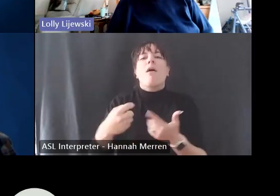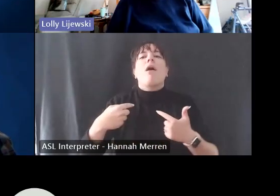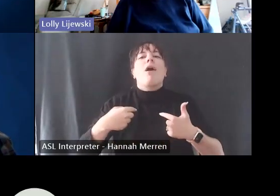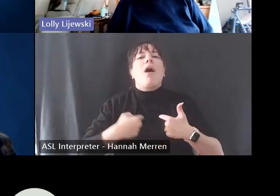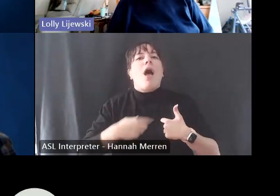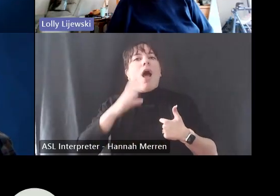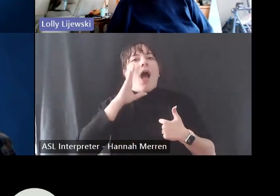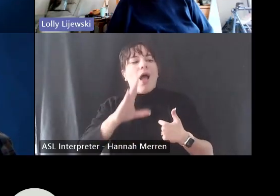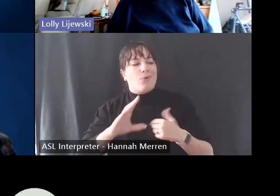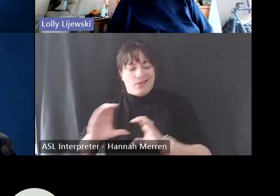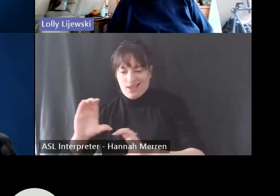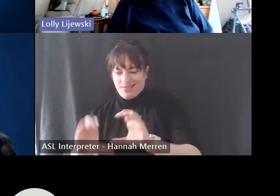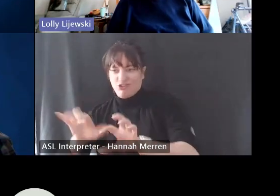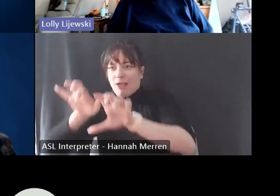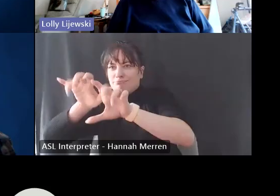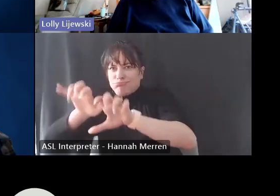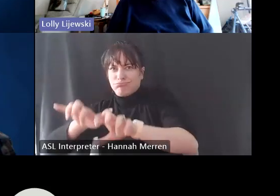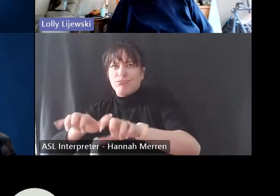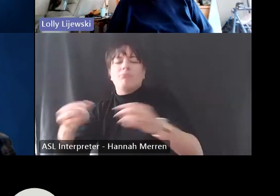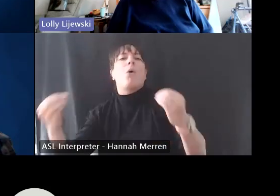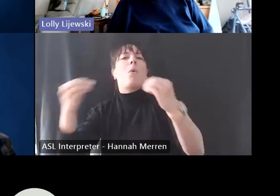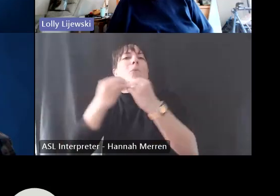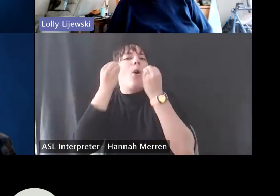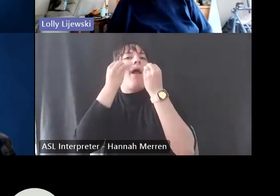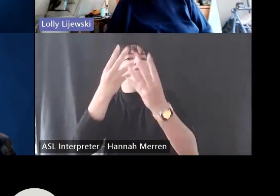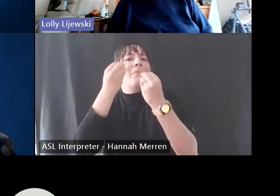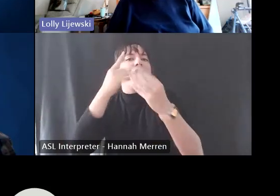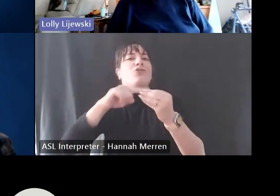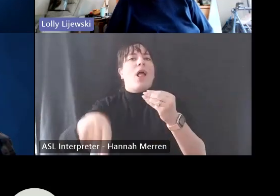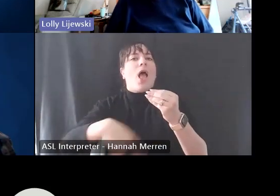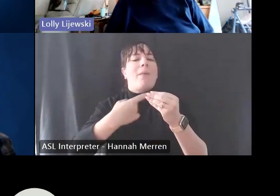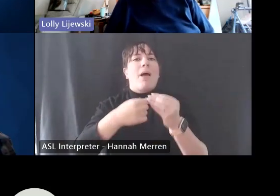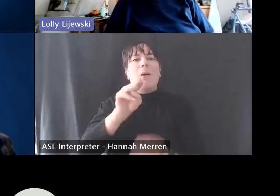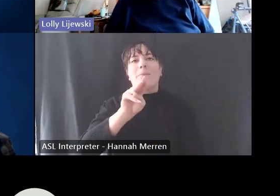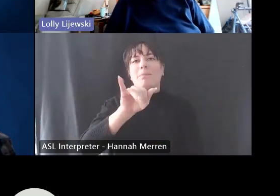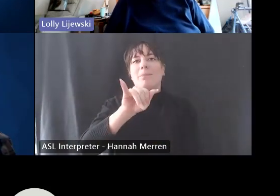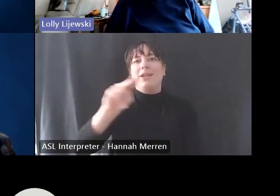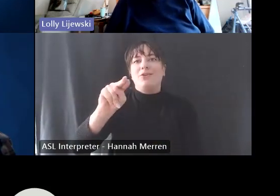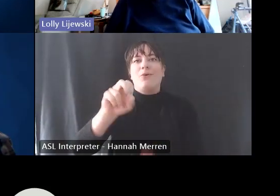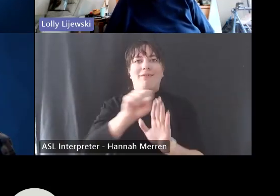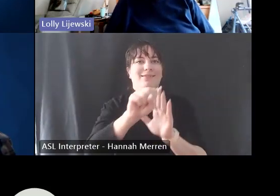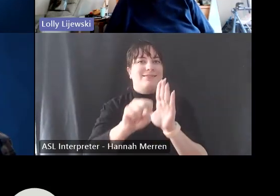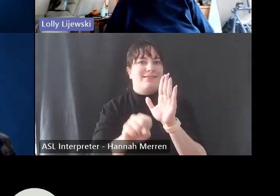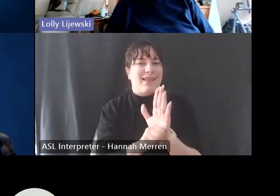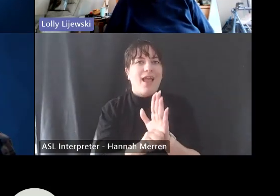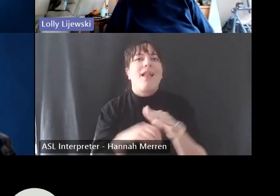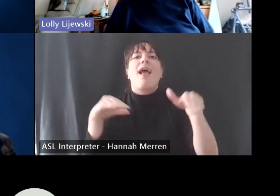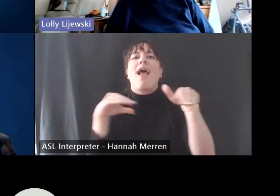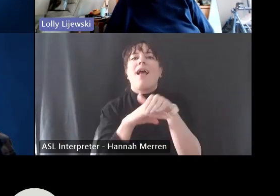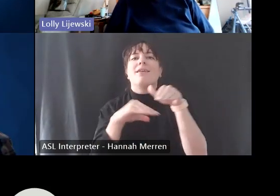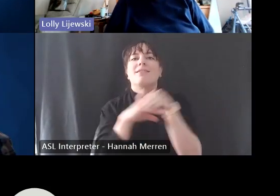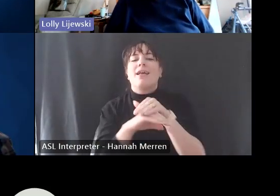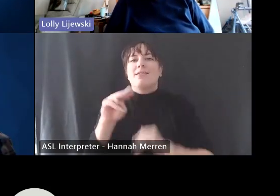accessible maps, and as well as how to subscribe to our newsletter. I really want to thank Jason and Lolly